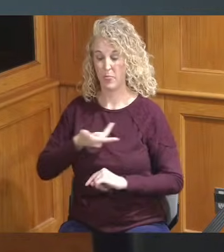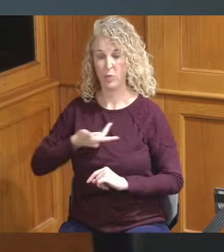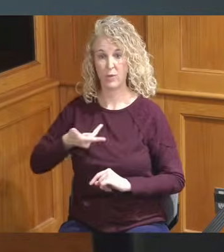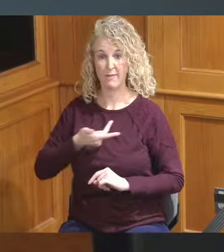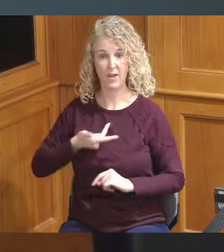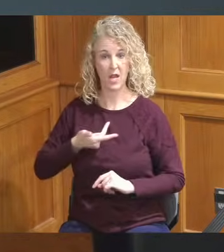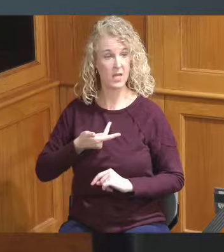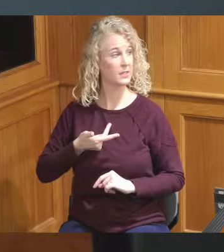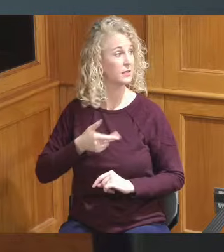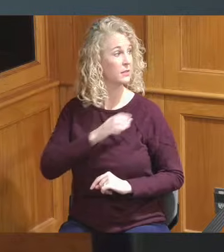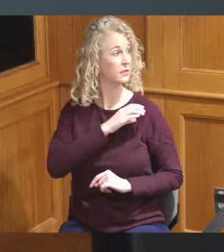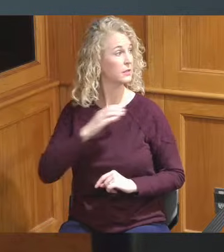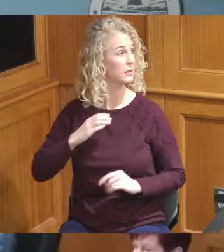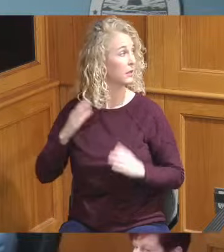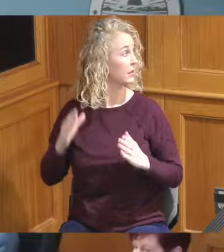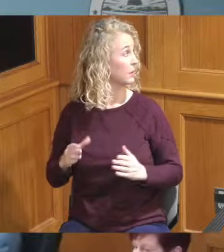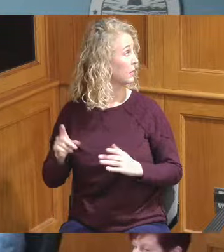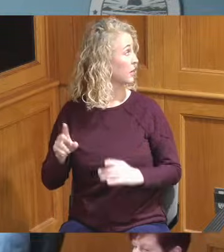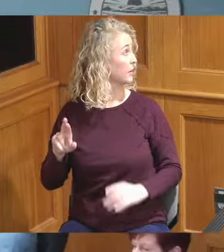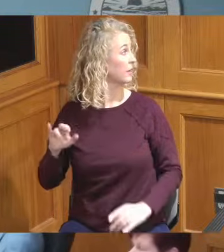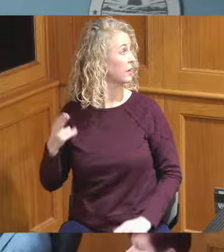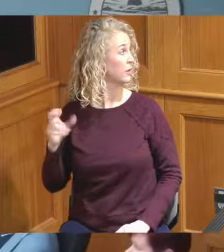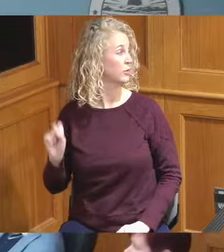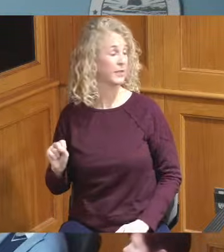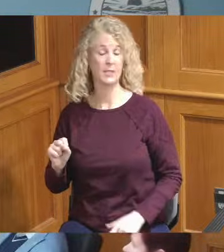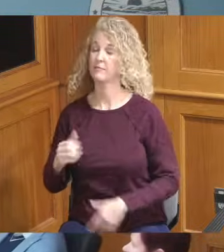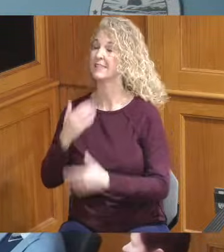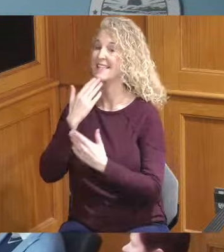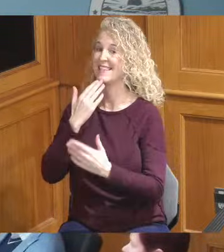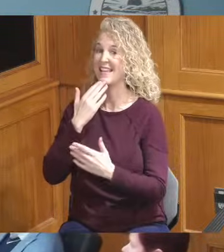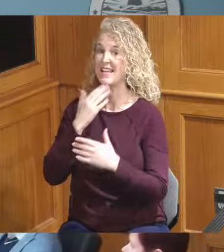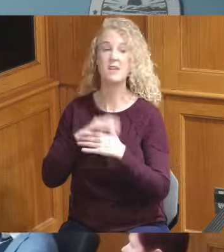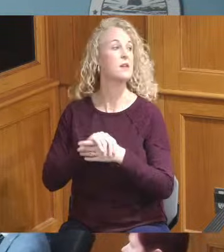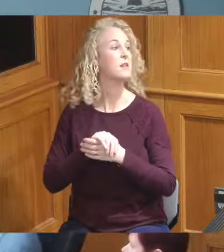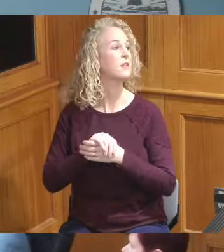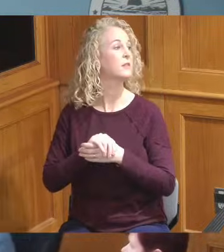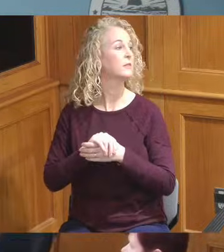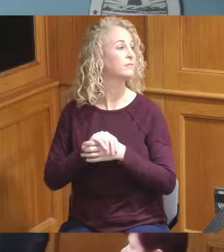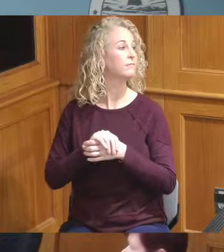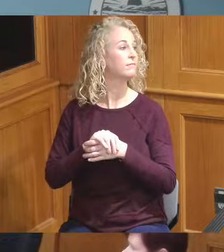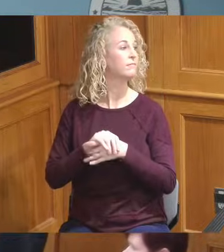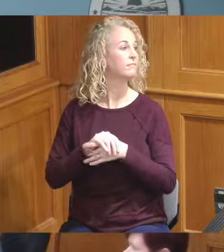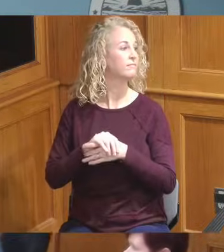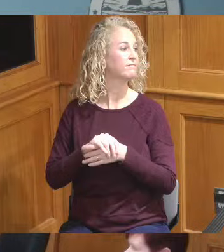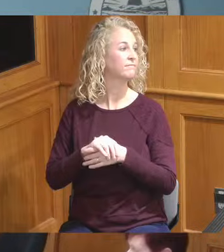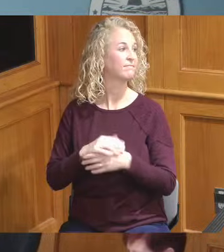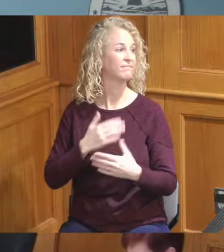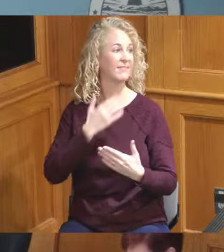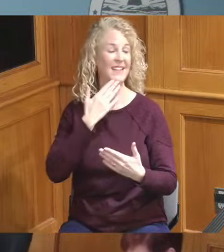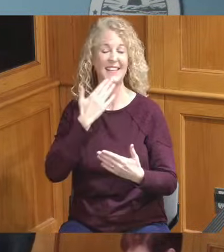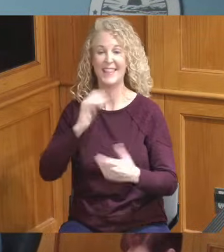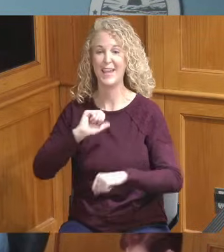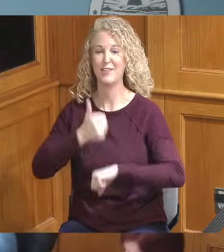Commissioner Driehaus, thank you. And thank you for organizing this. This is just it's it's